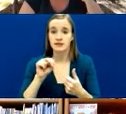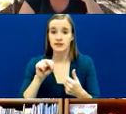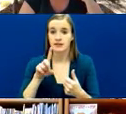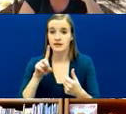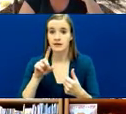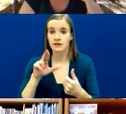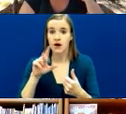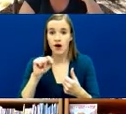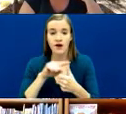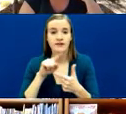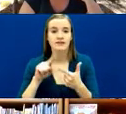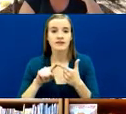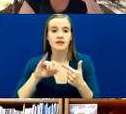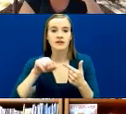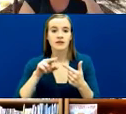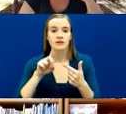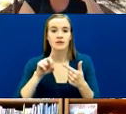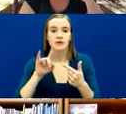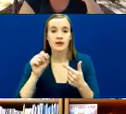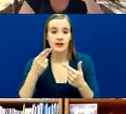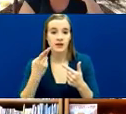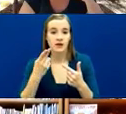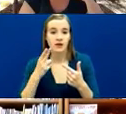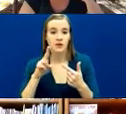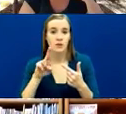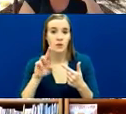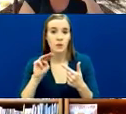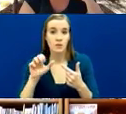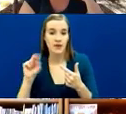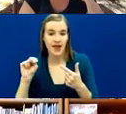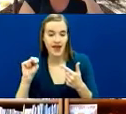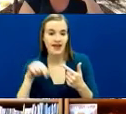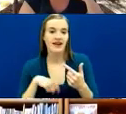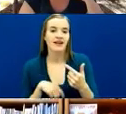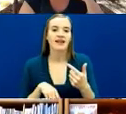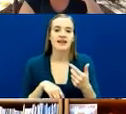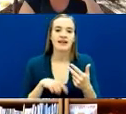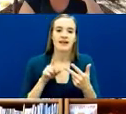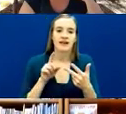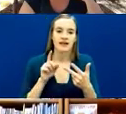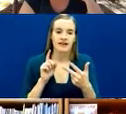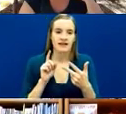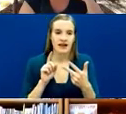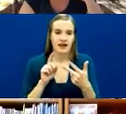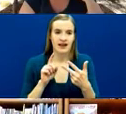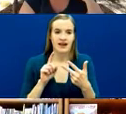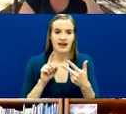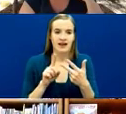Annette: Were the other people in line here with you. Yes, Jennifer: Yes, Justin is right here. And then he and then I'm right here with my